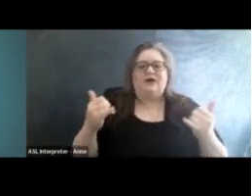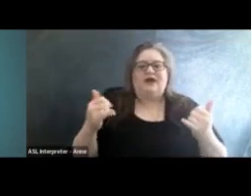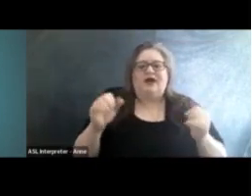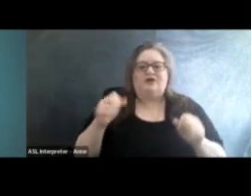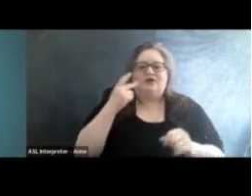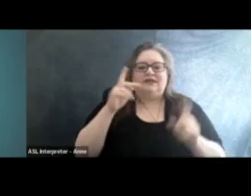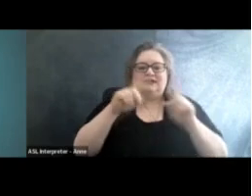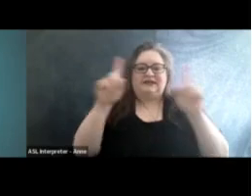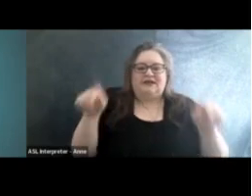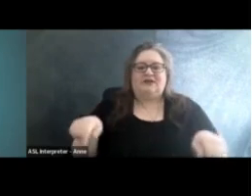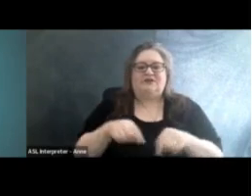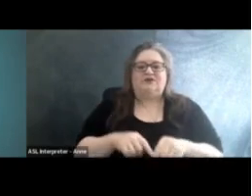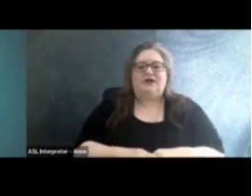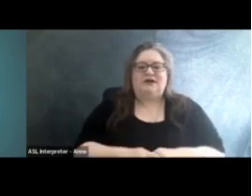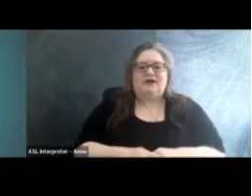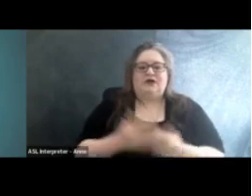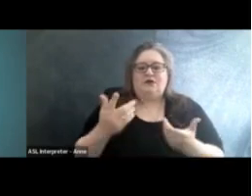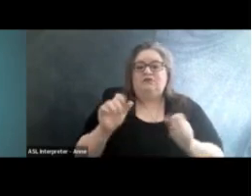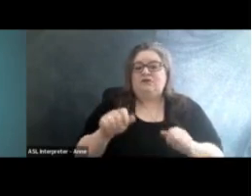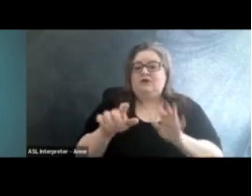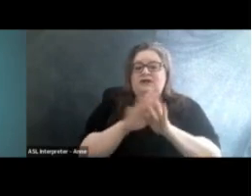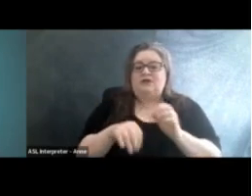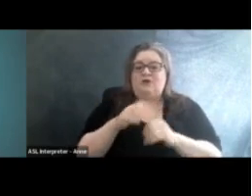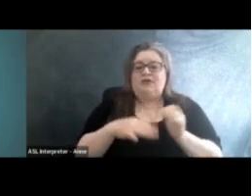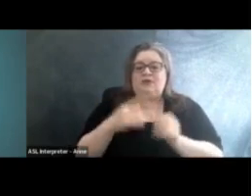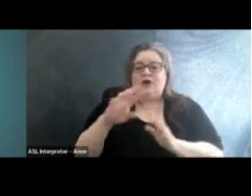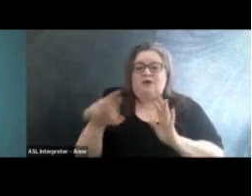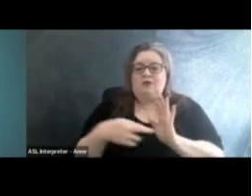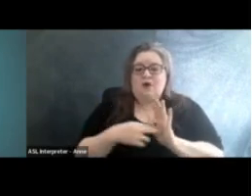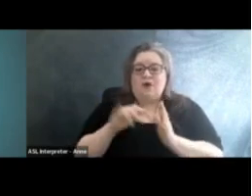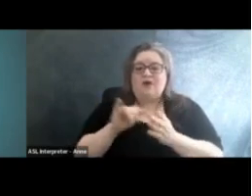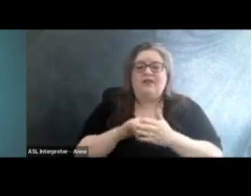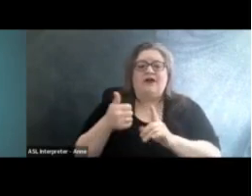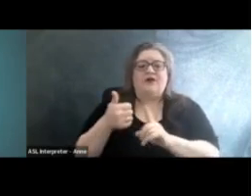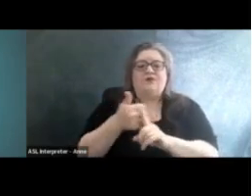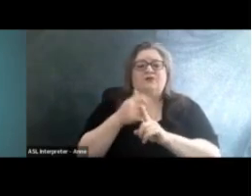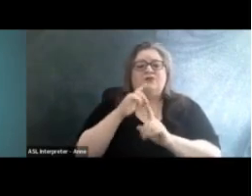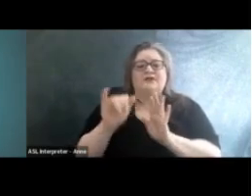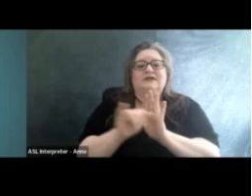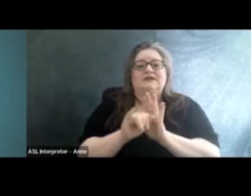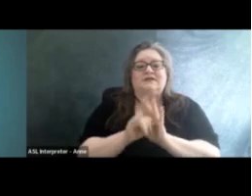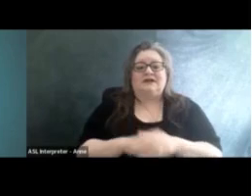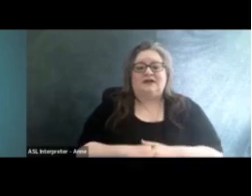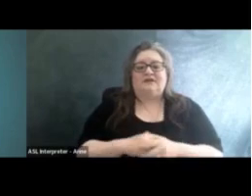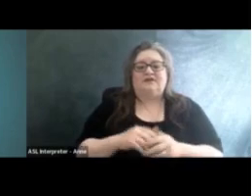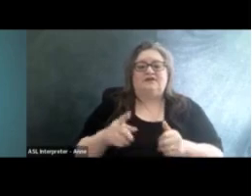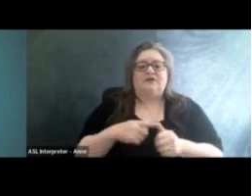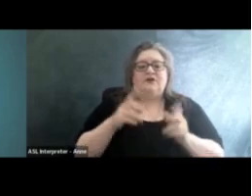it on the screen. You can select more than than one role that you self identify it as. The first is a person with a TBI or other